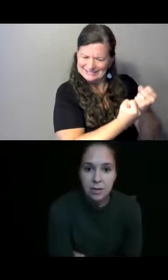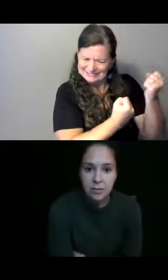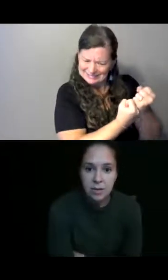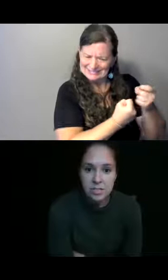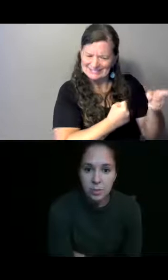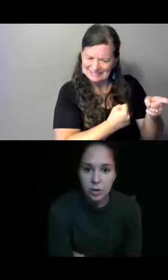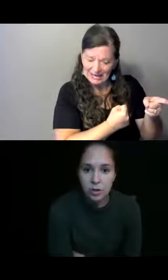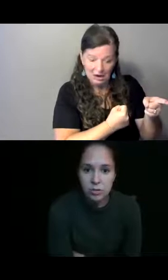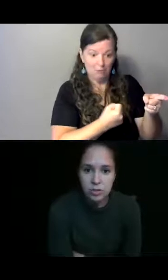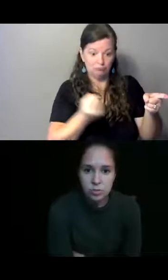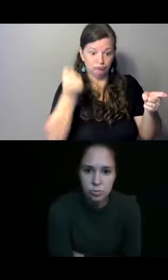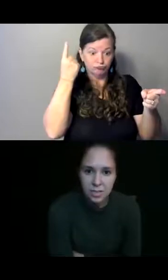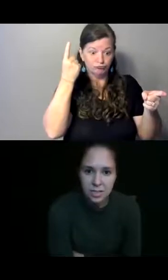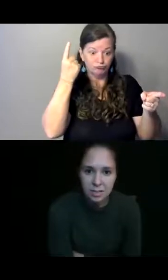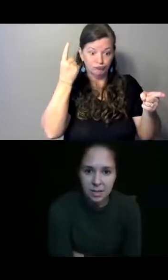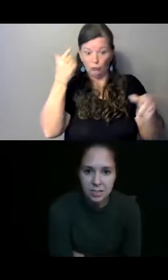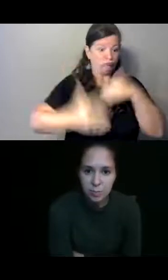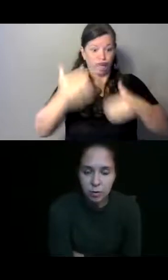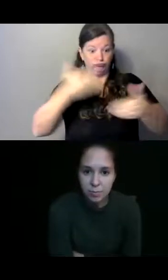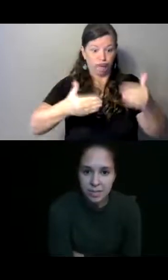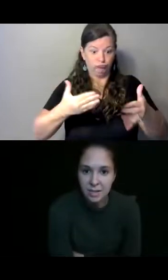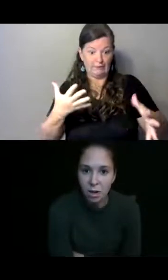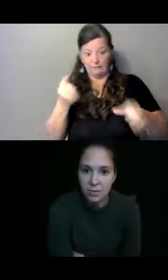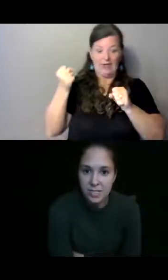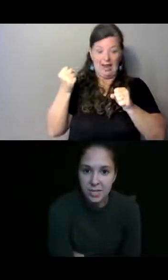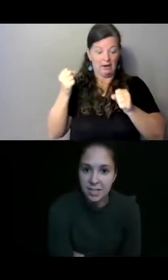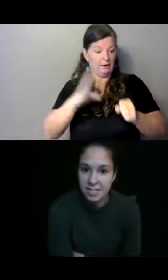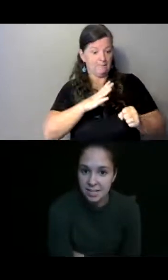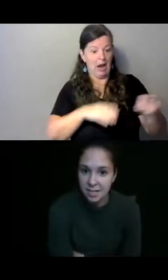If there's someone who's just really needing a lot of support, but then all of a sudden gets it.